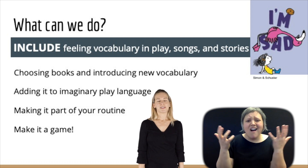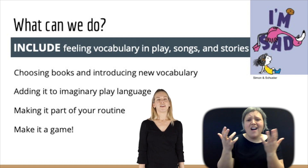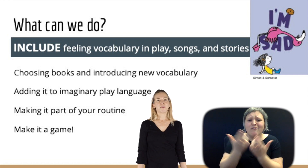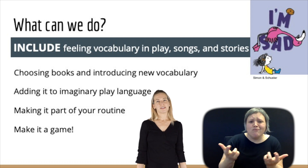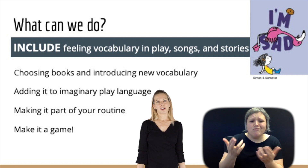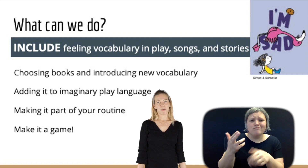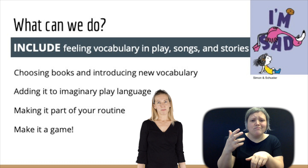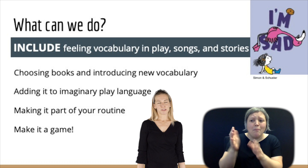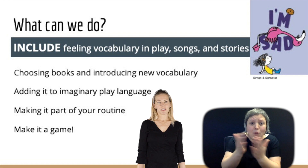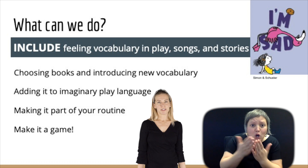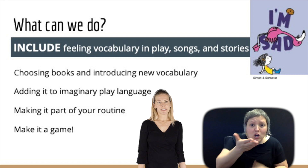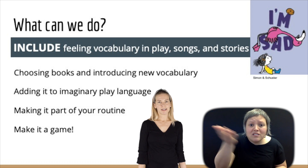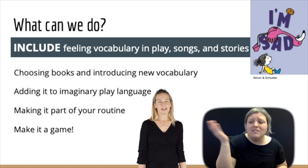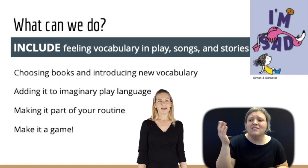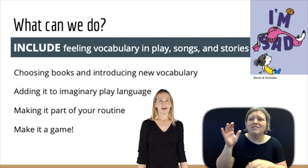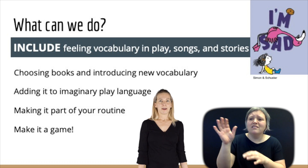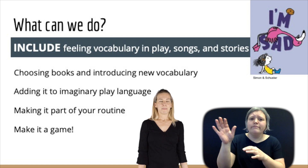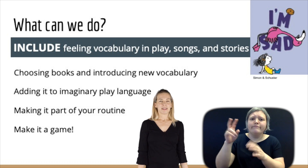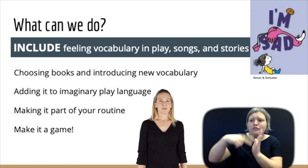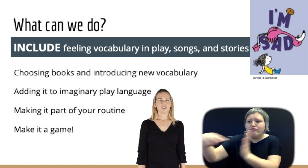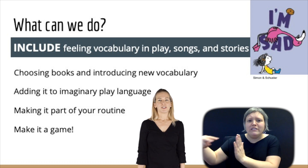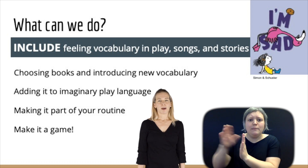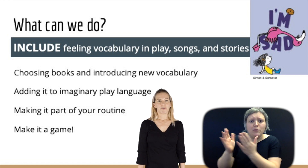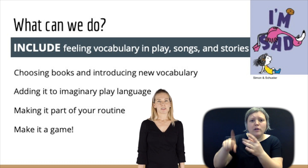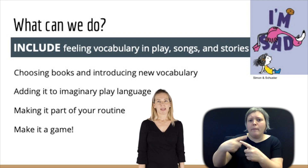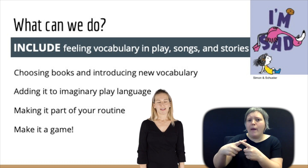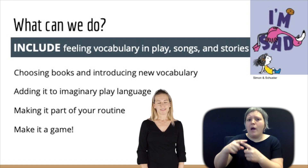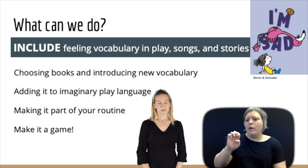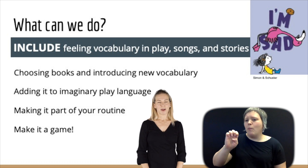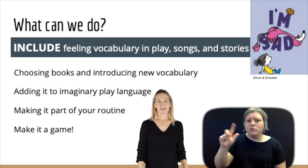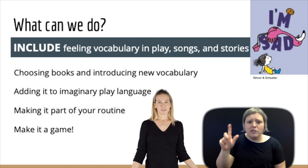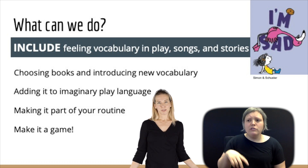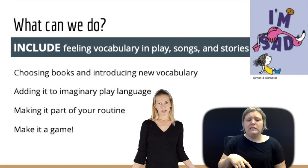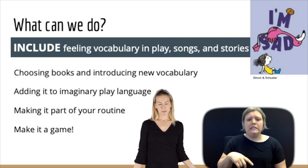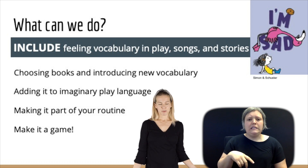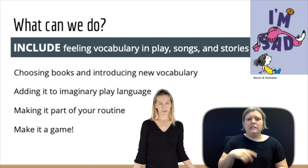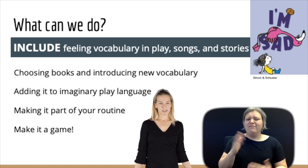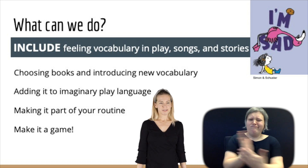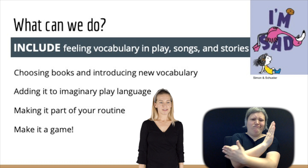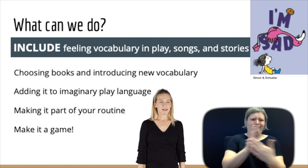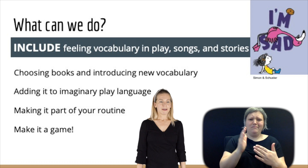There's a ton of books that talk about emotional literacy, um, that do a great job of explaining the range, the full spectrum of emotions.